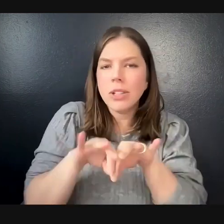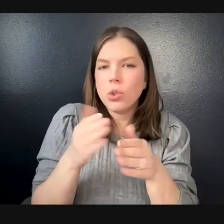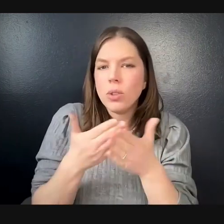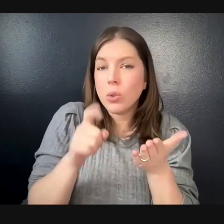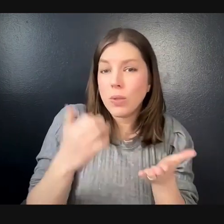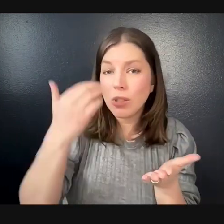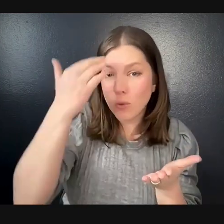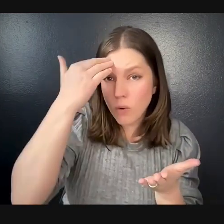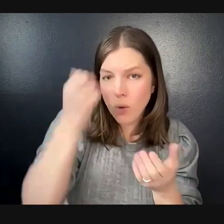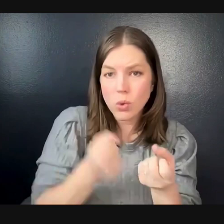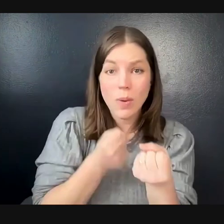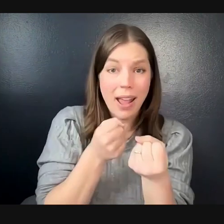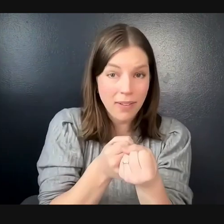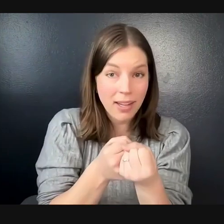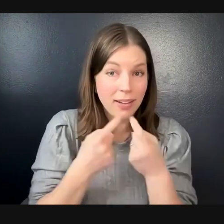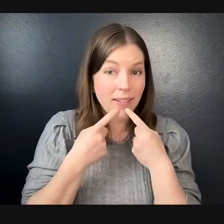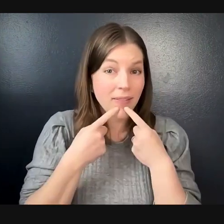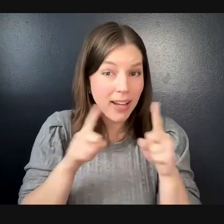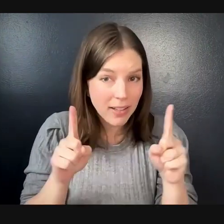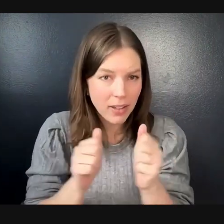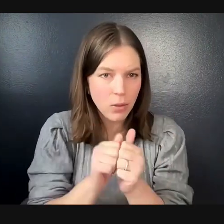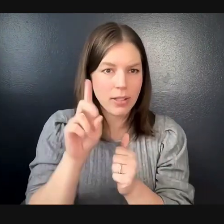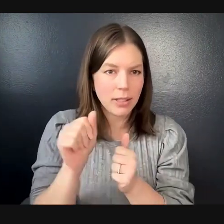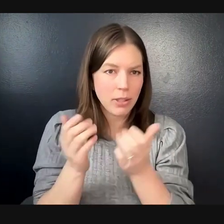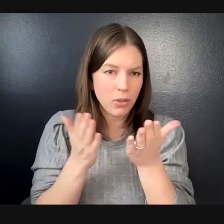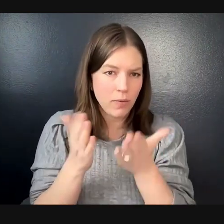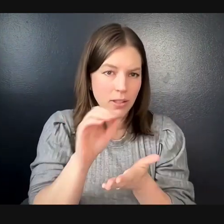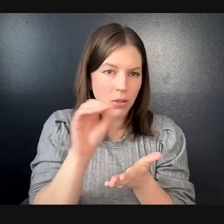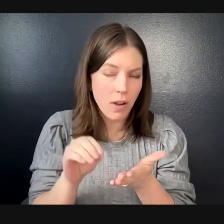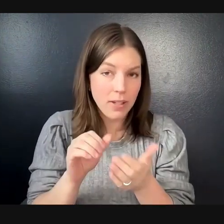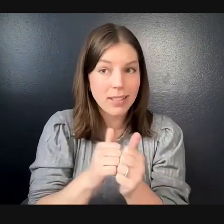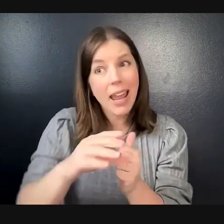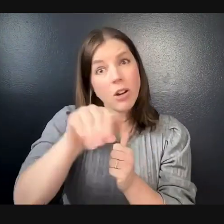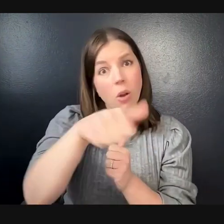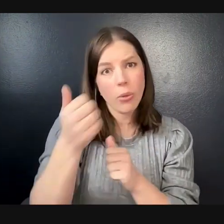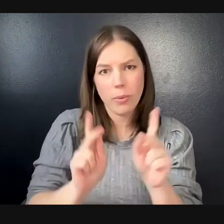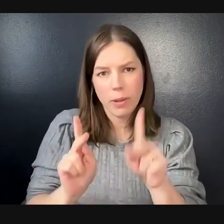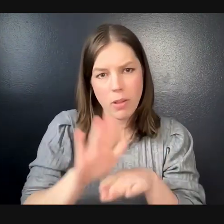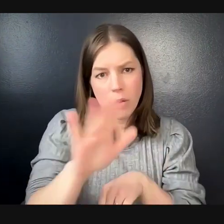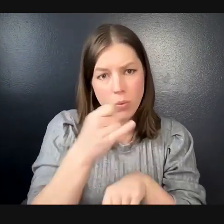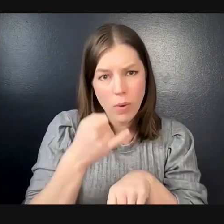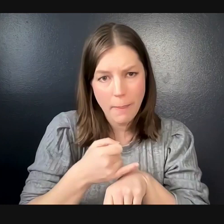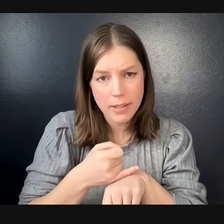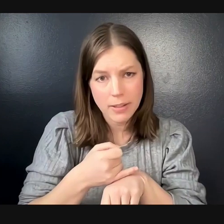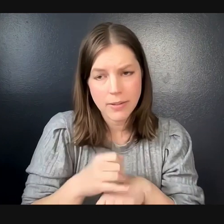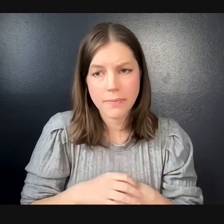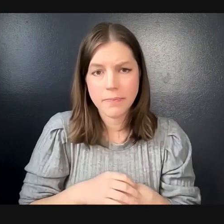And that's by using your advocacy strategies. In the next few slides, I'm going